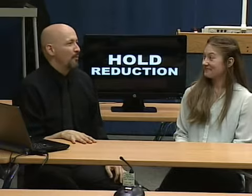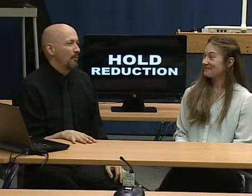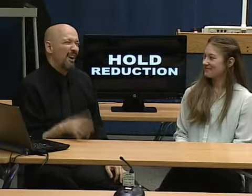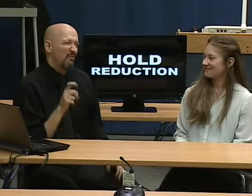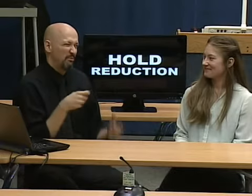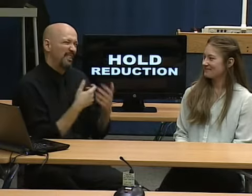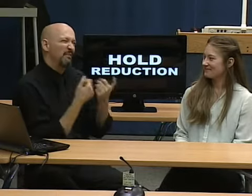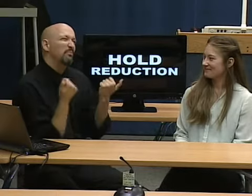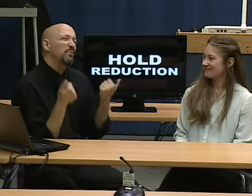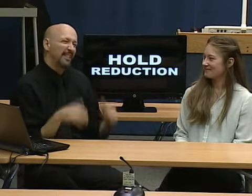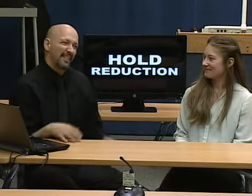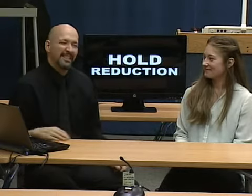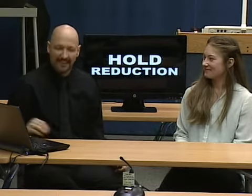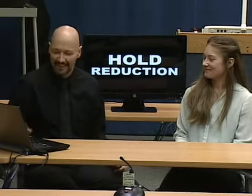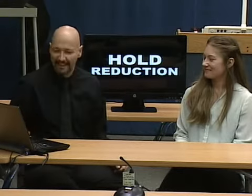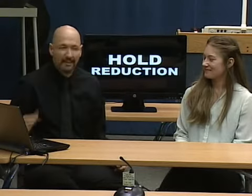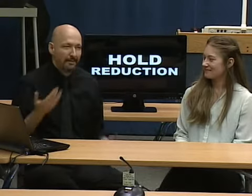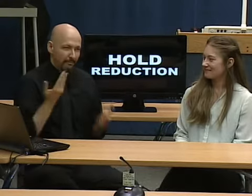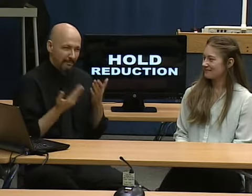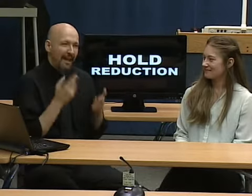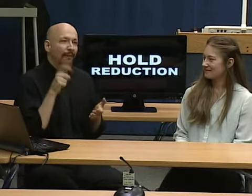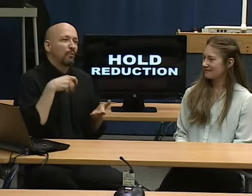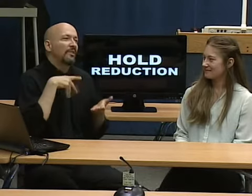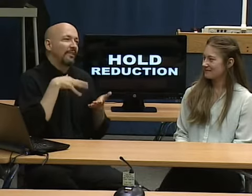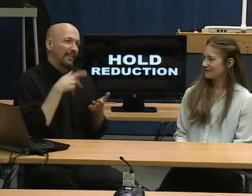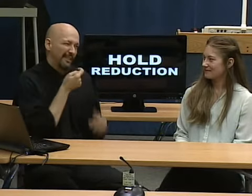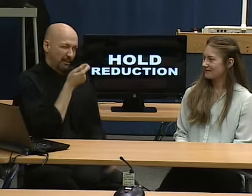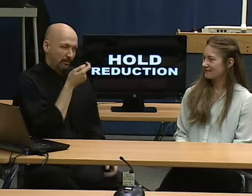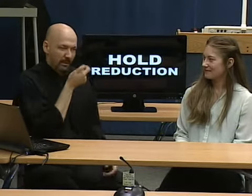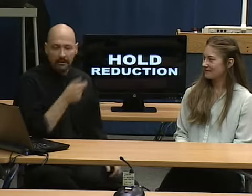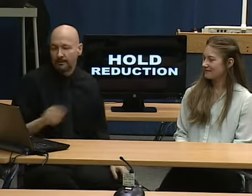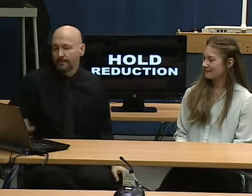Nah, you need to work separately. Maybe you should study a little bit.